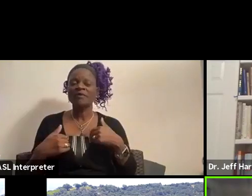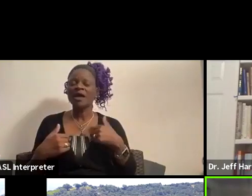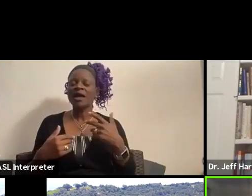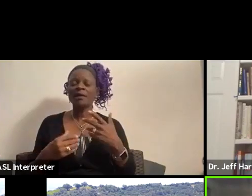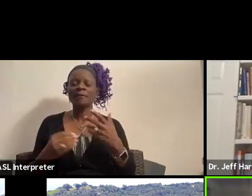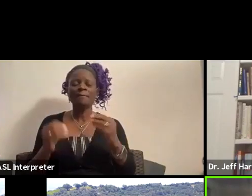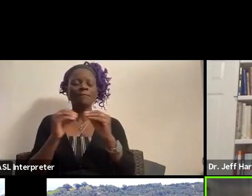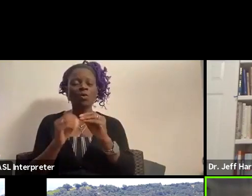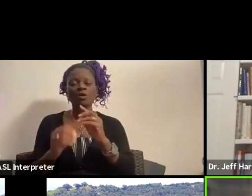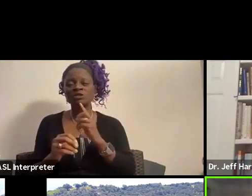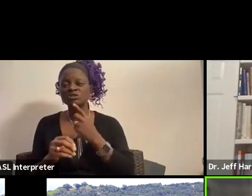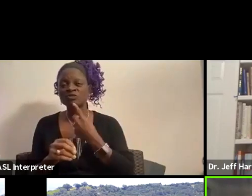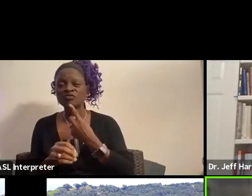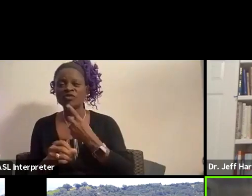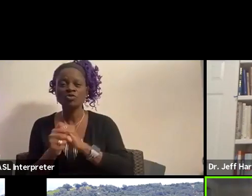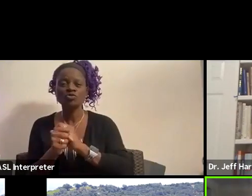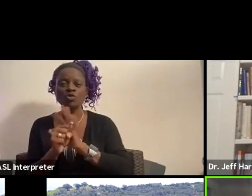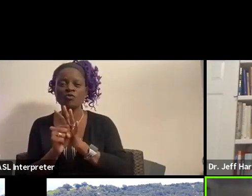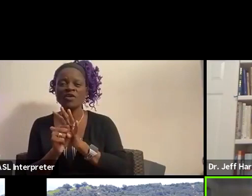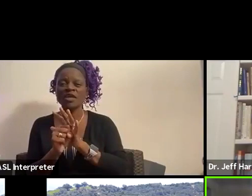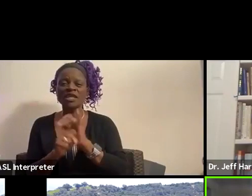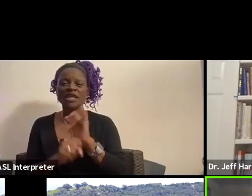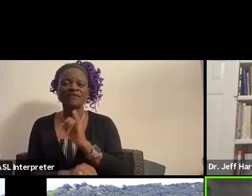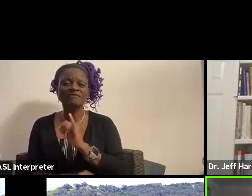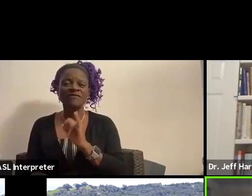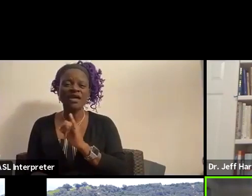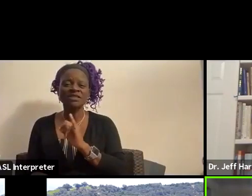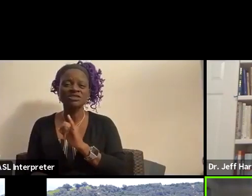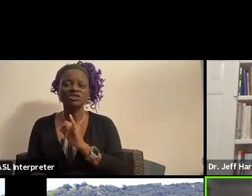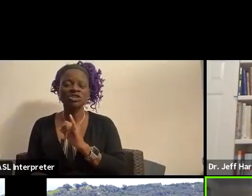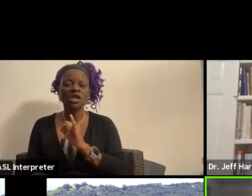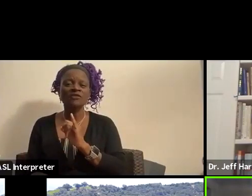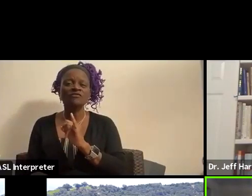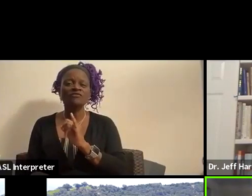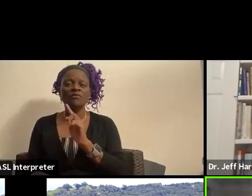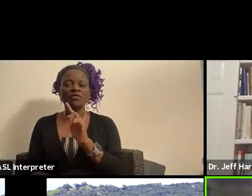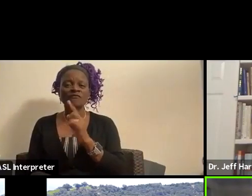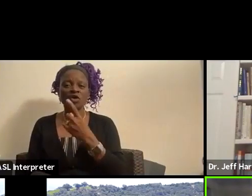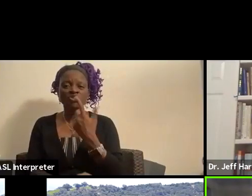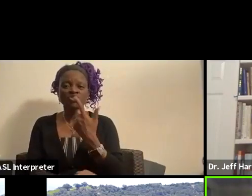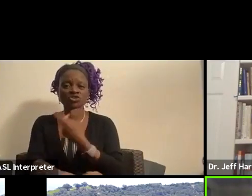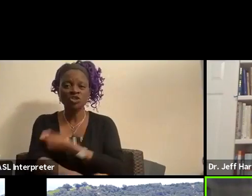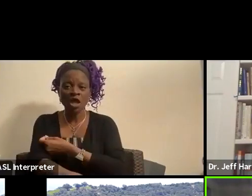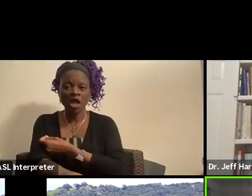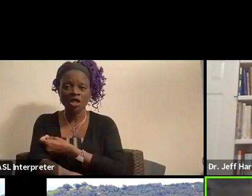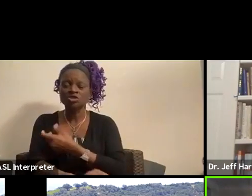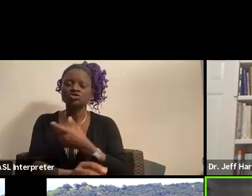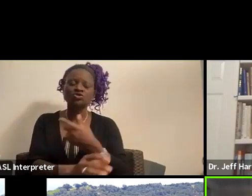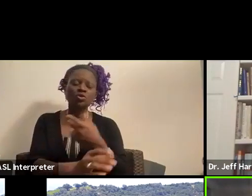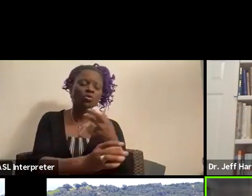of Koed infection from having gotten the first dose. But they've still got. So I think it's really important for us to